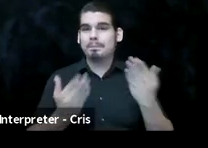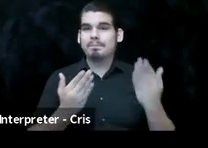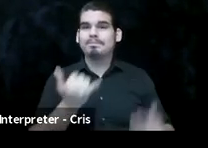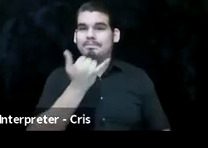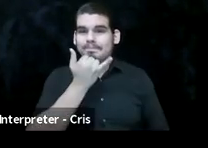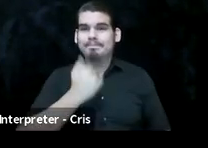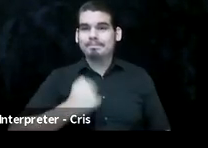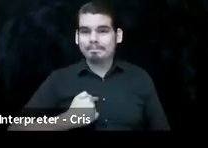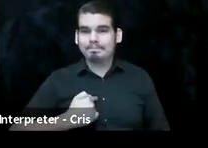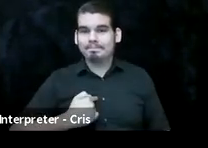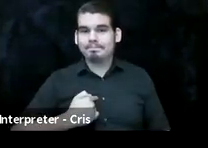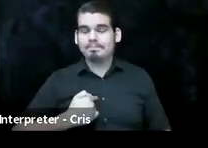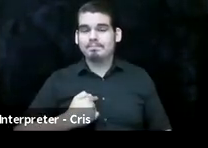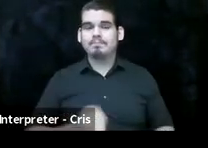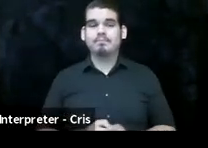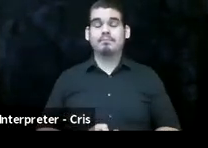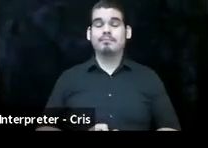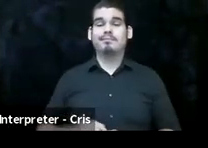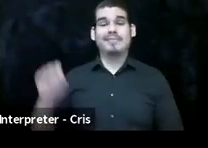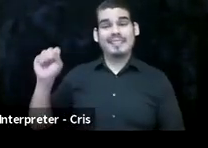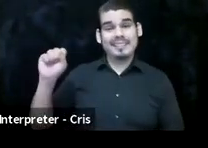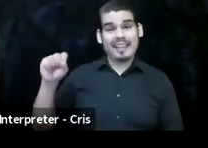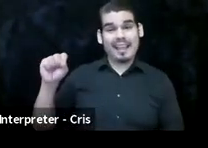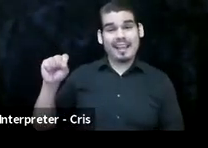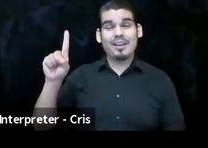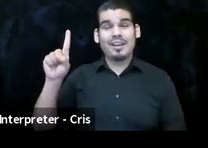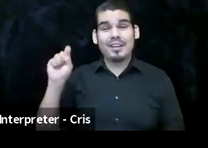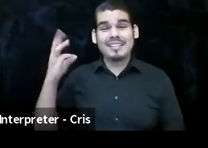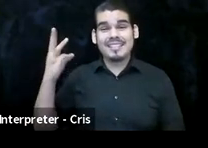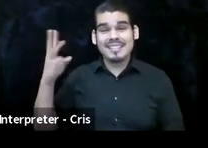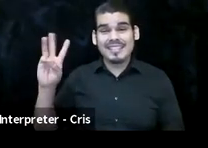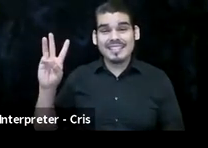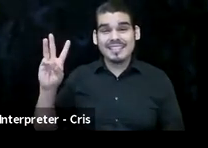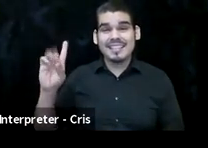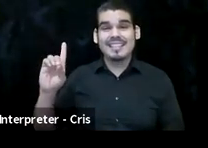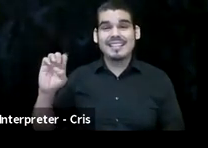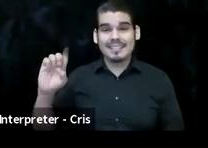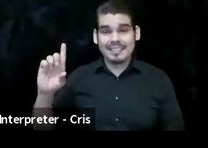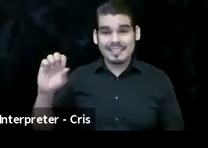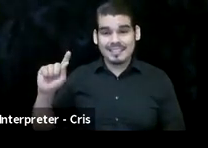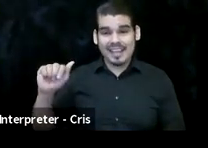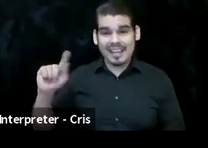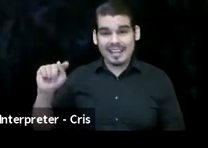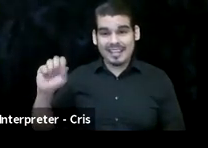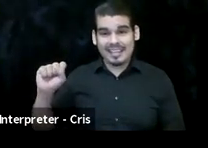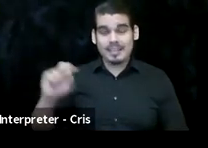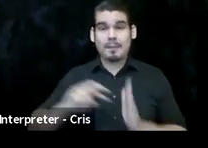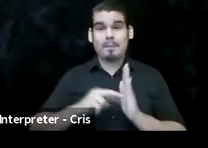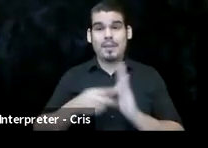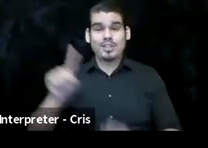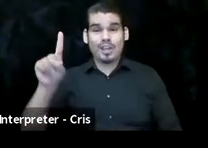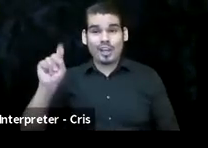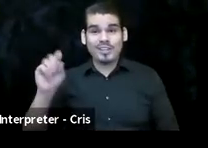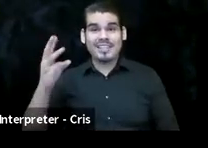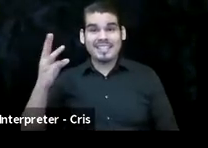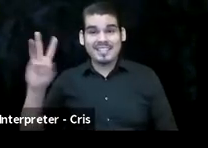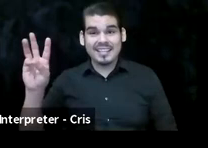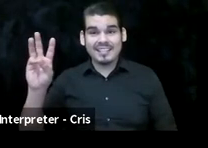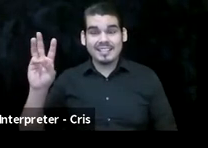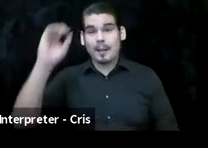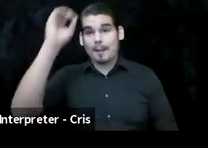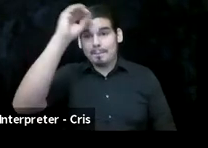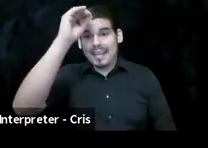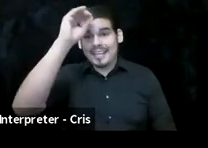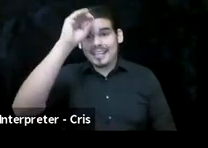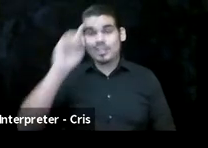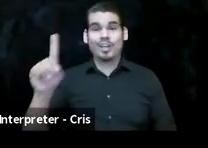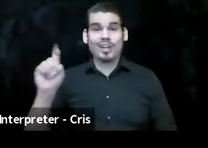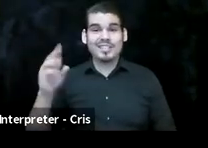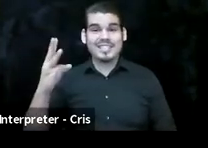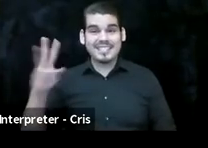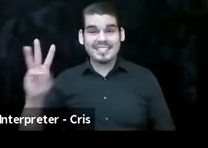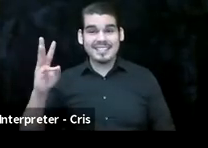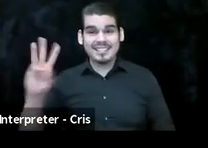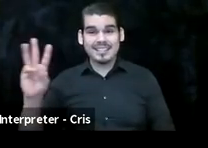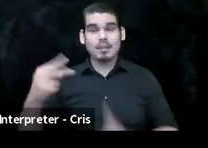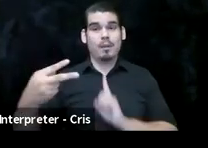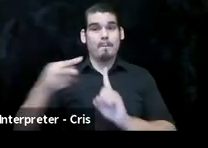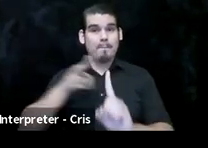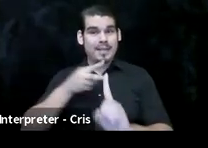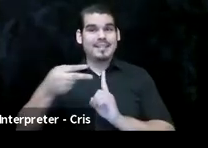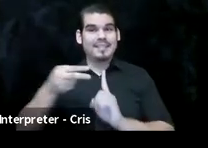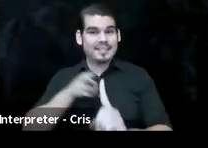Gerardo Chavez, RAD IX: There are 116 delegates That means that there are hundred 16 perspectives 116 opinions and we want to make sure that, at least at any point everybody hasn't been as an opportunity to express.